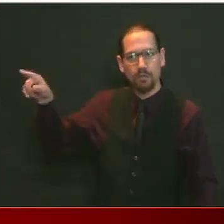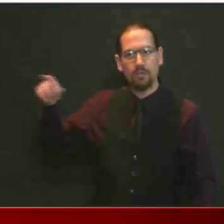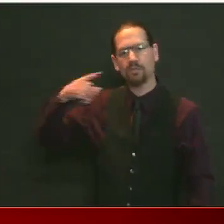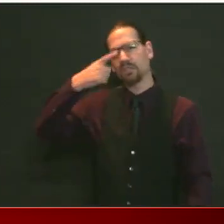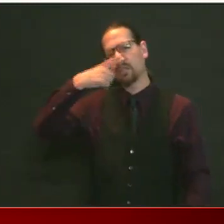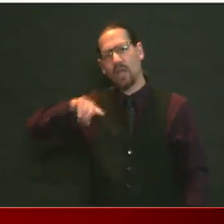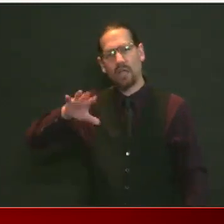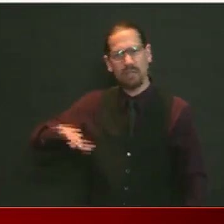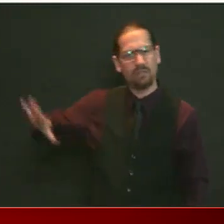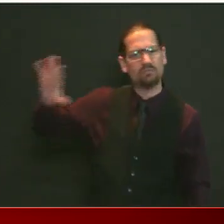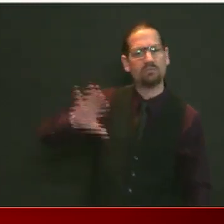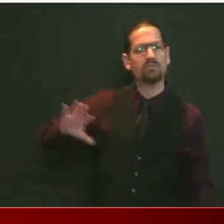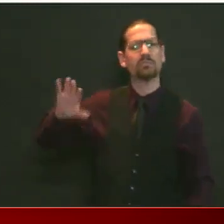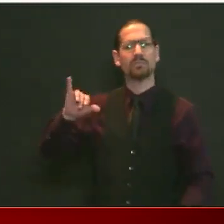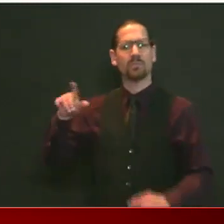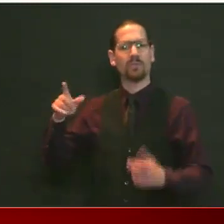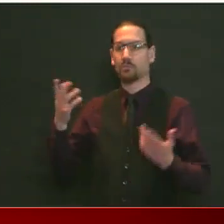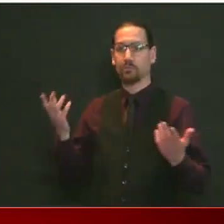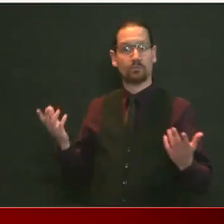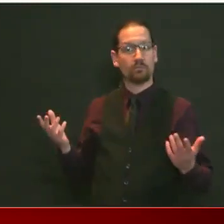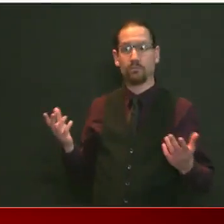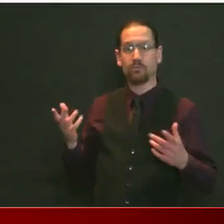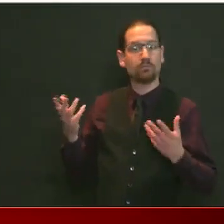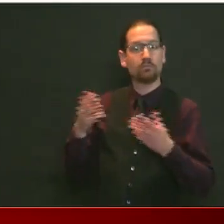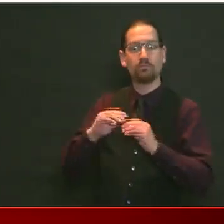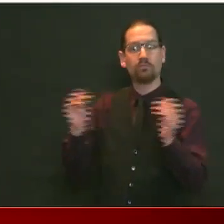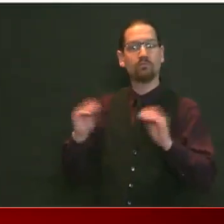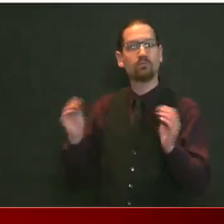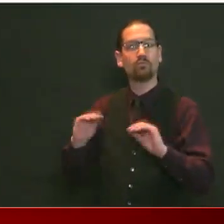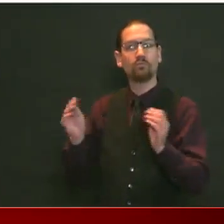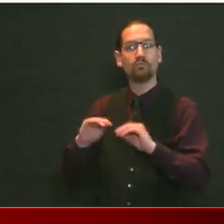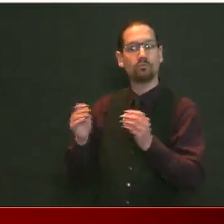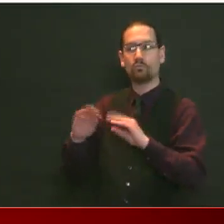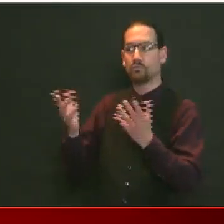THERE'S NO DOUBT ABOUT IT. THE EXPERIENCE -- LOOK AT